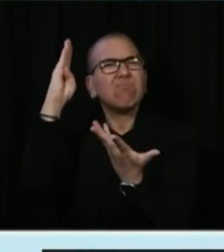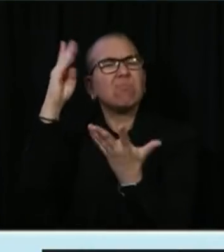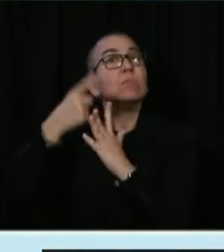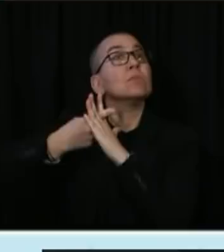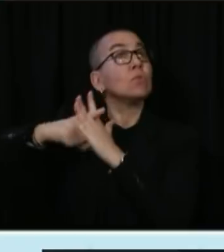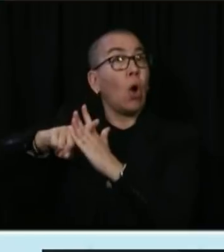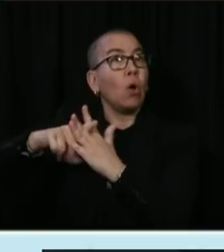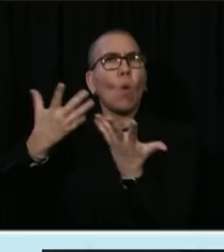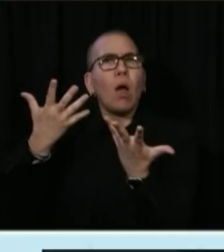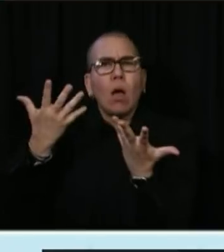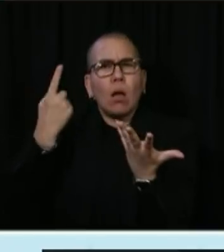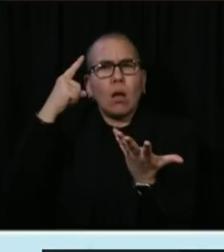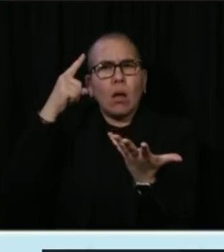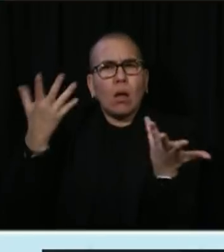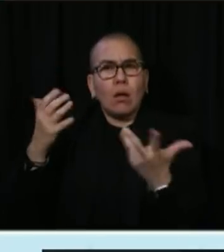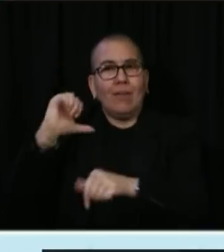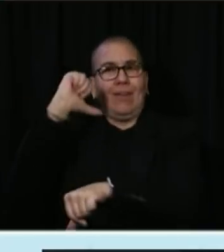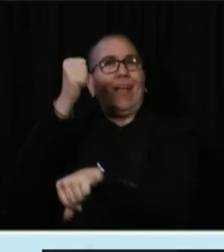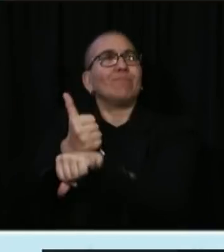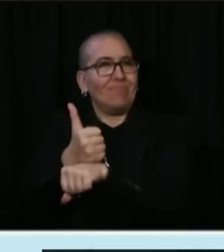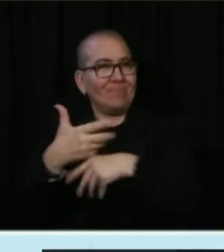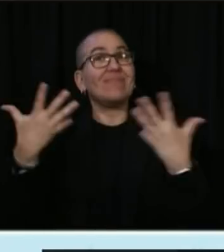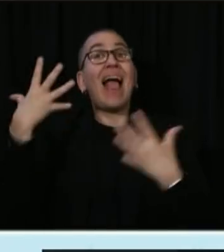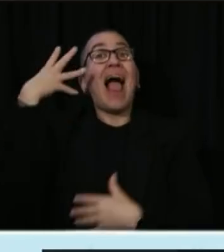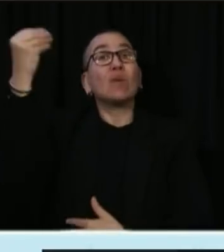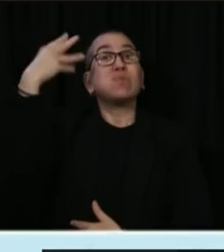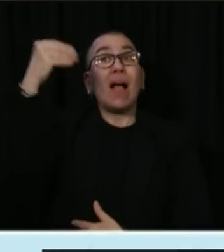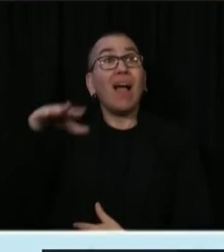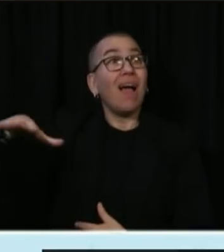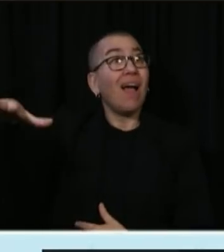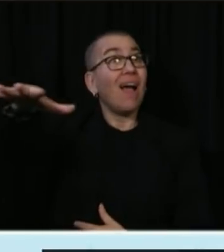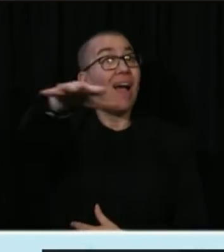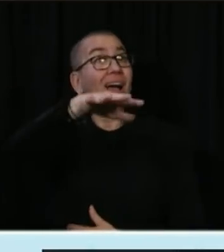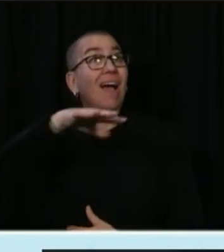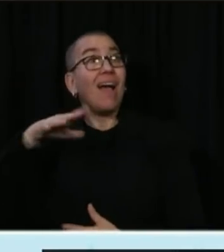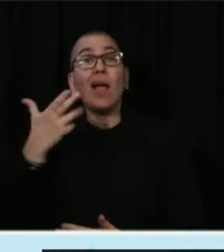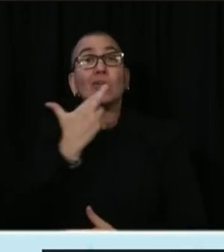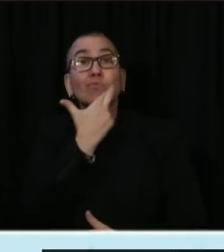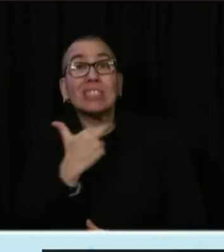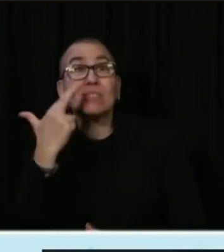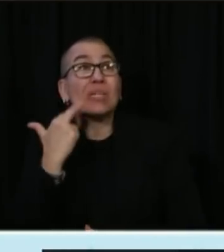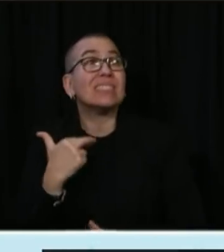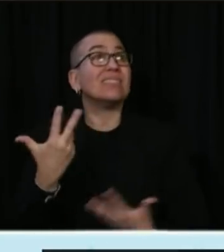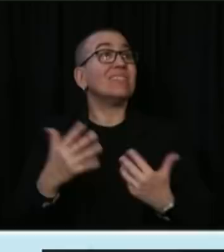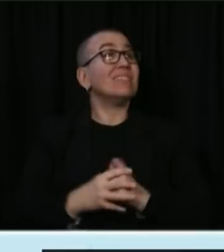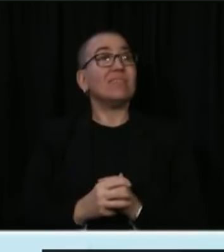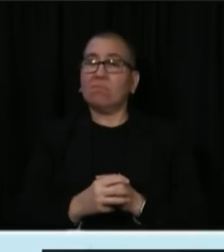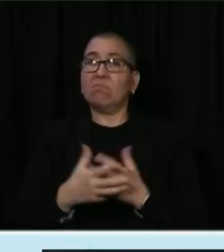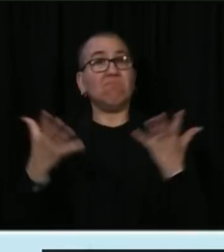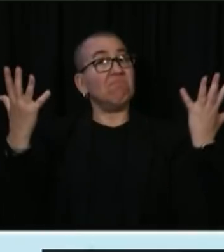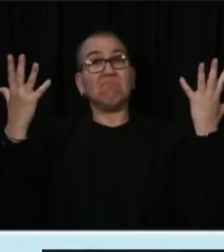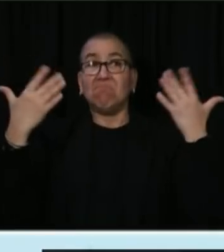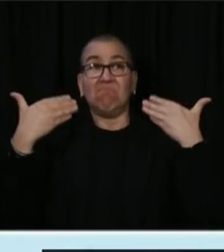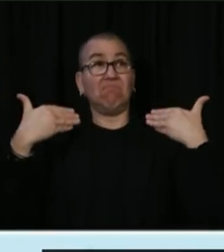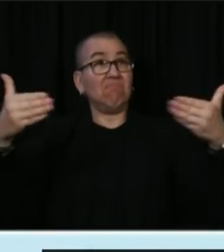THE WAY THE STEPS WORK IS